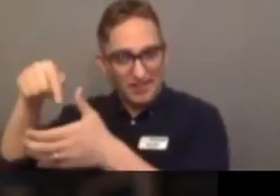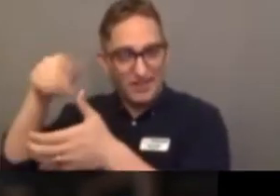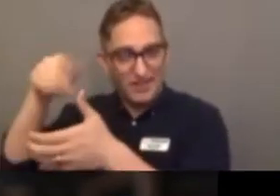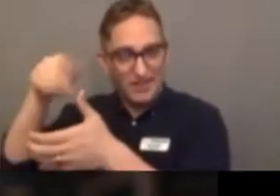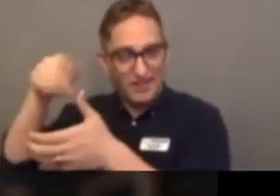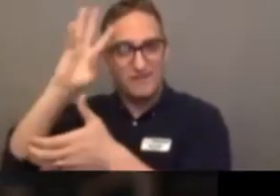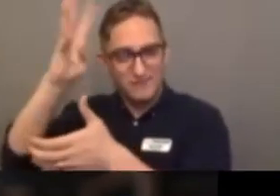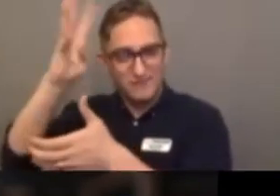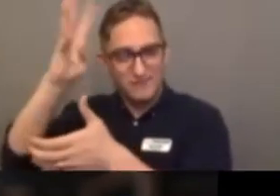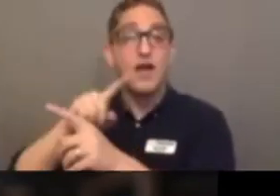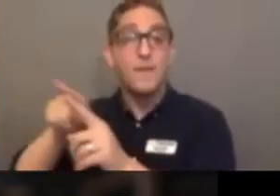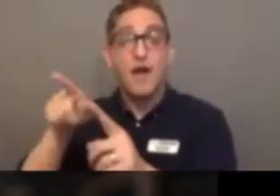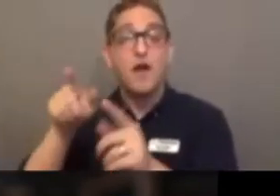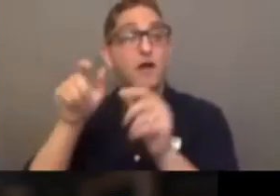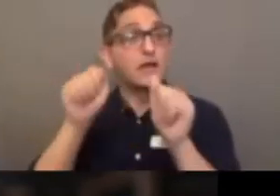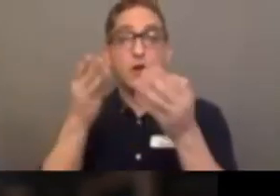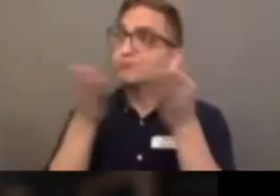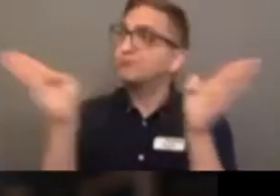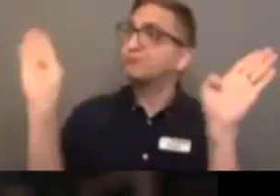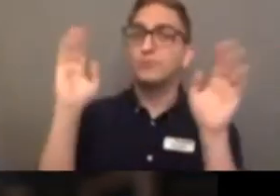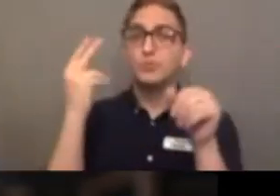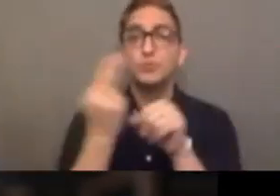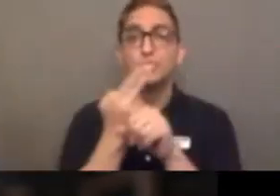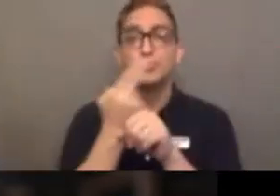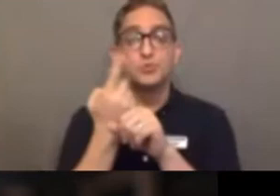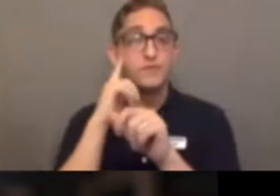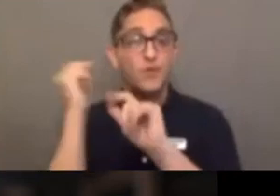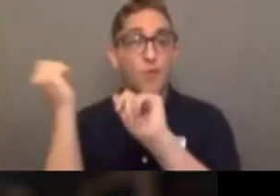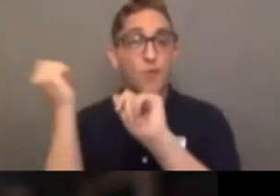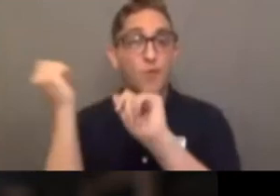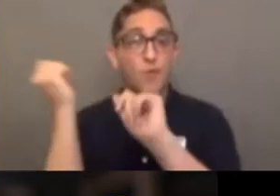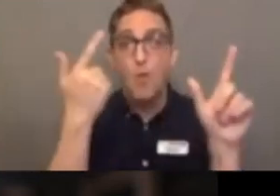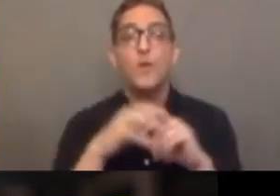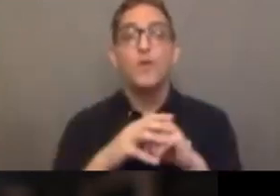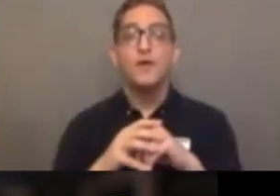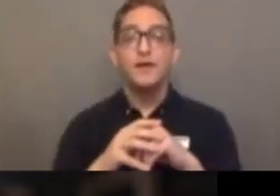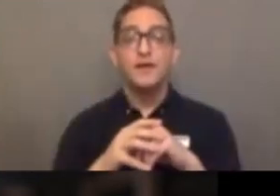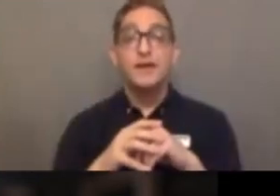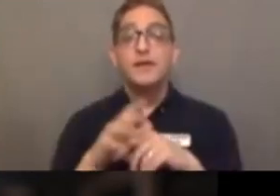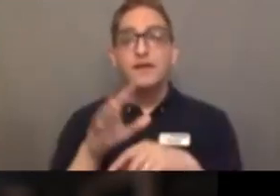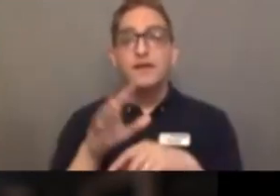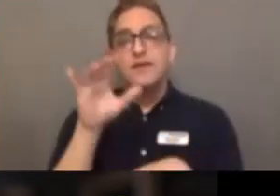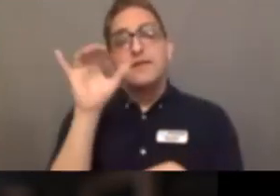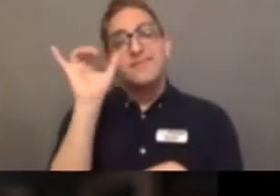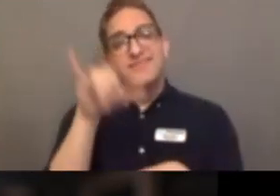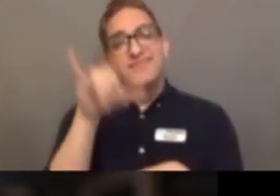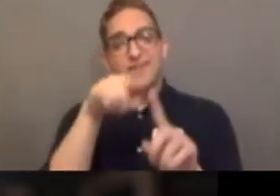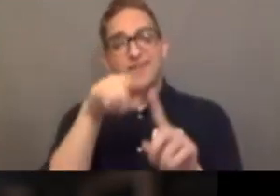very everybody. It's universal. And that's this idea of universal design,